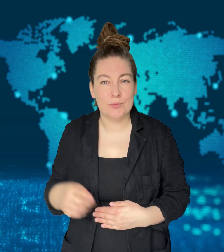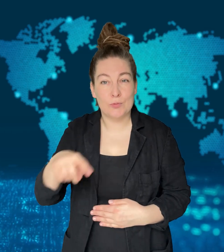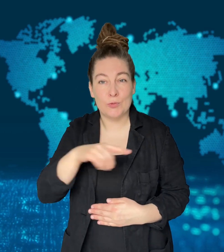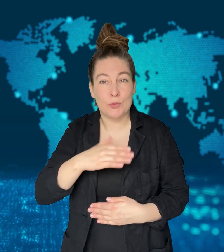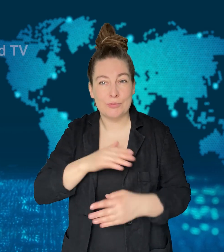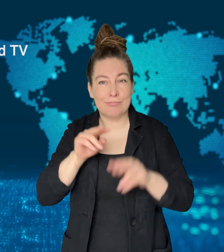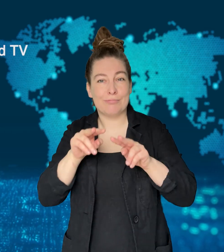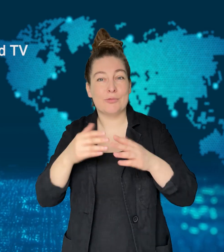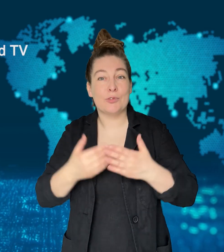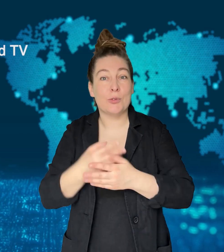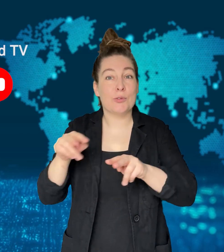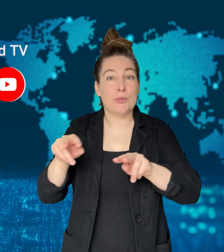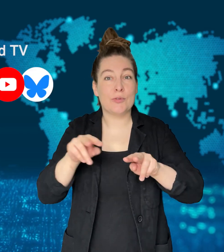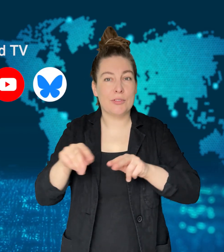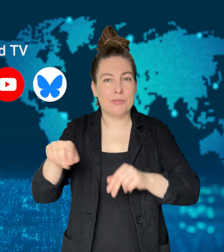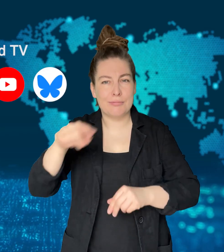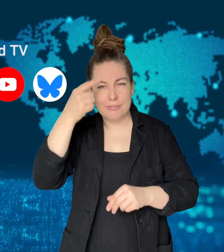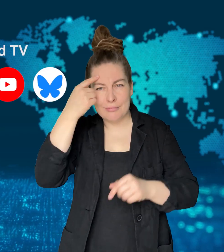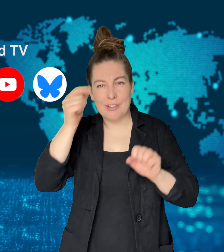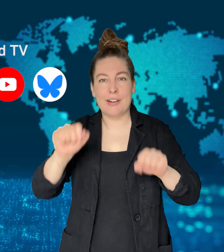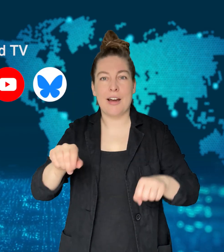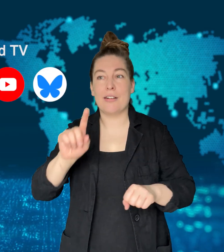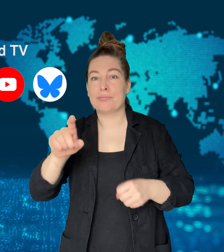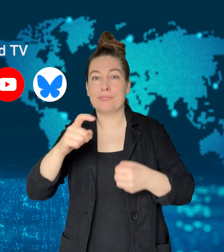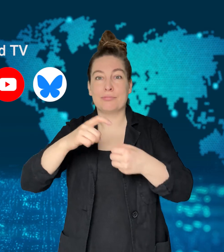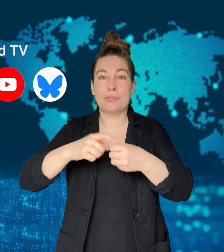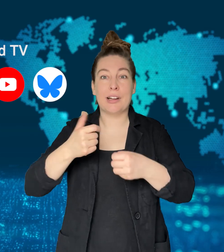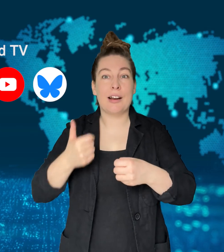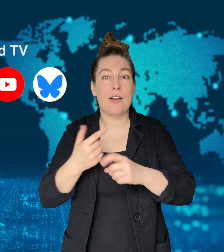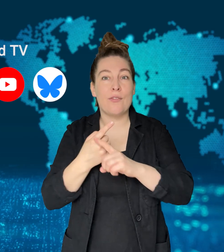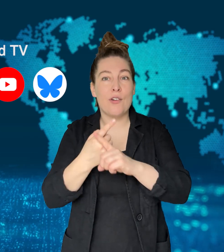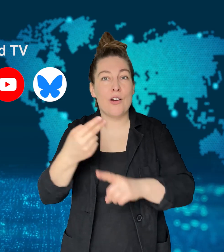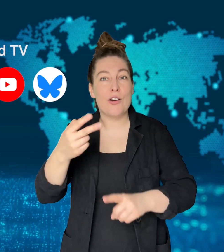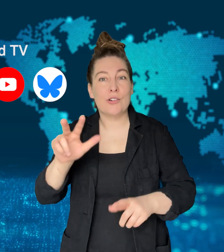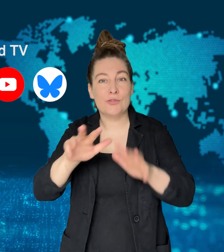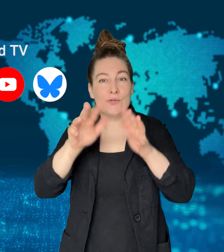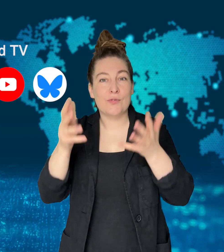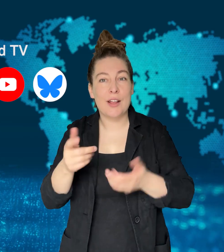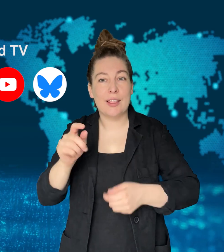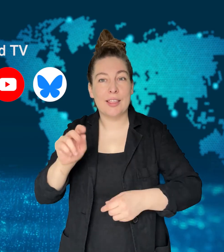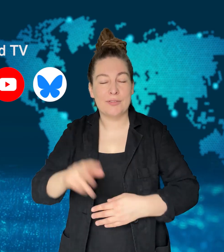Don't forget to subscribe, like, and follow H3 World TV to get new video updates!